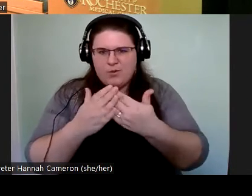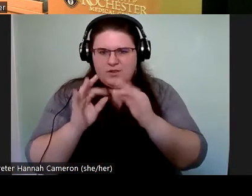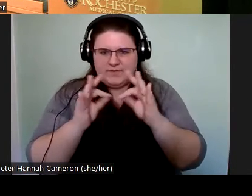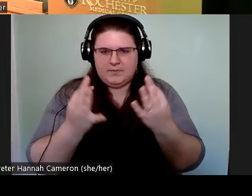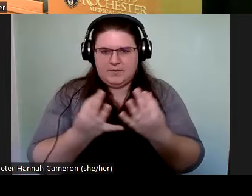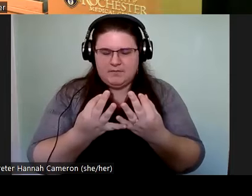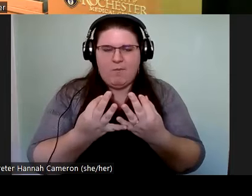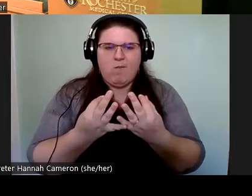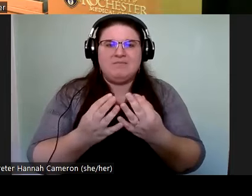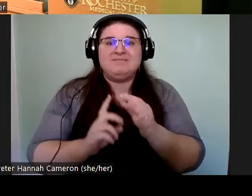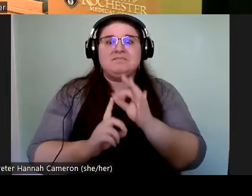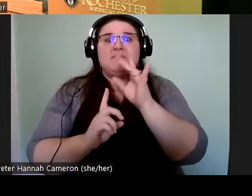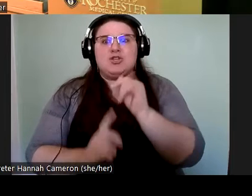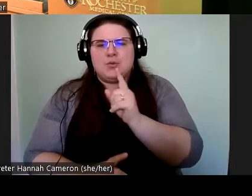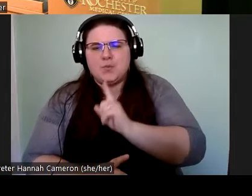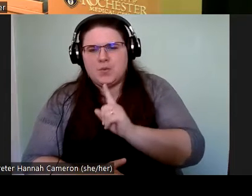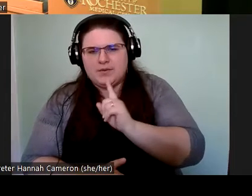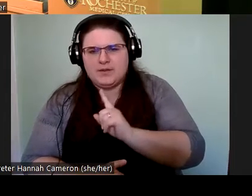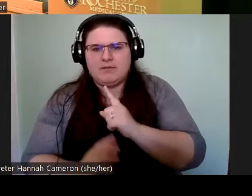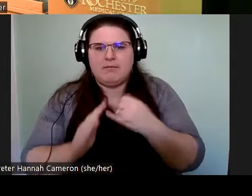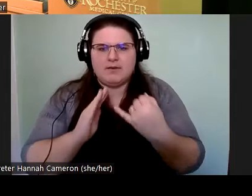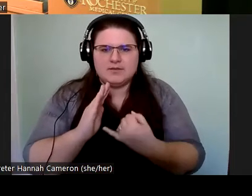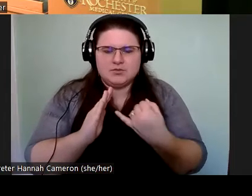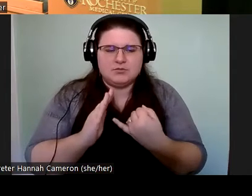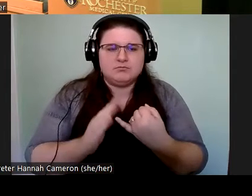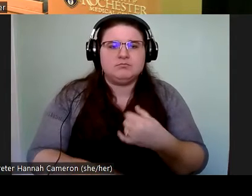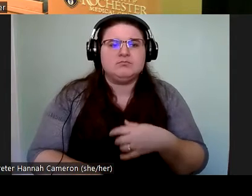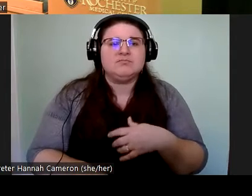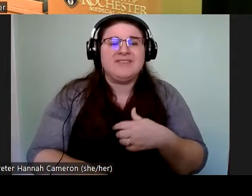anyone gets through a serious health care condition no matter what it is by themselves we